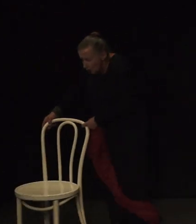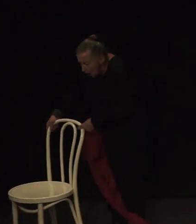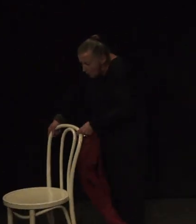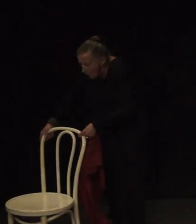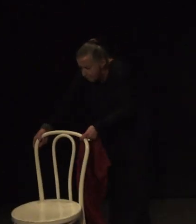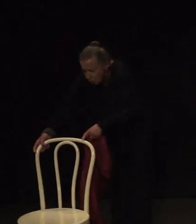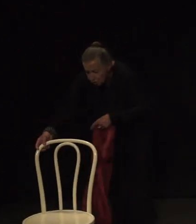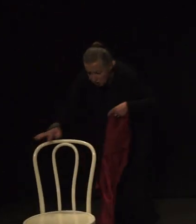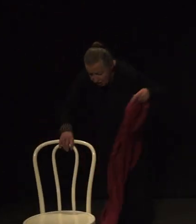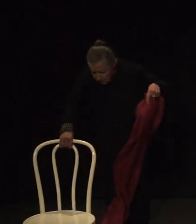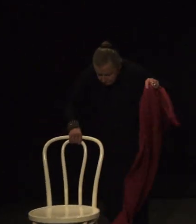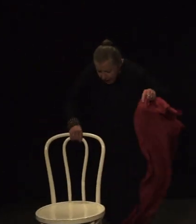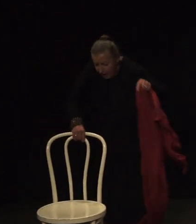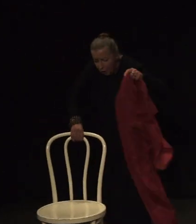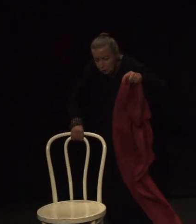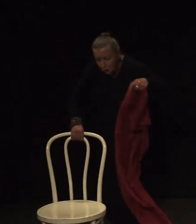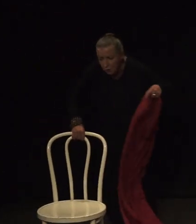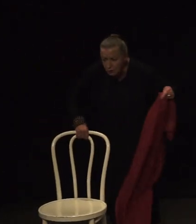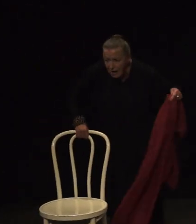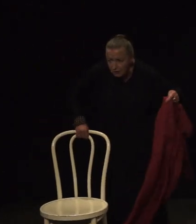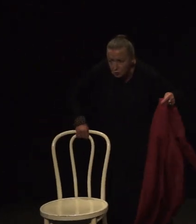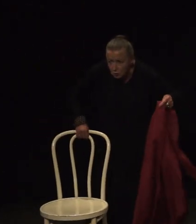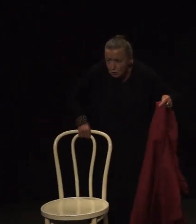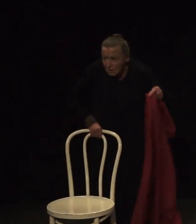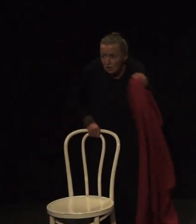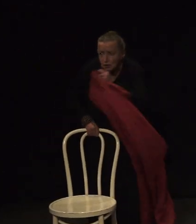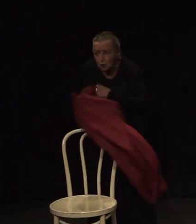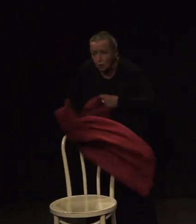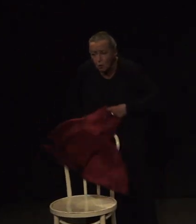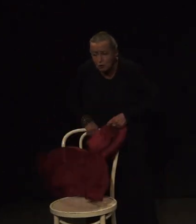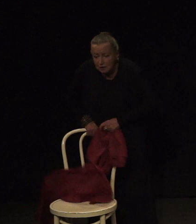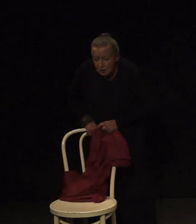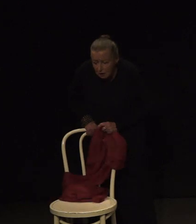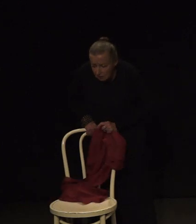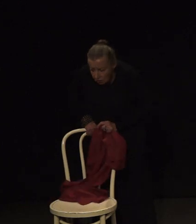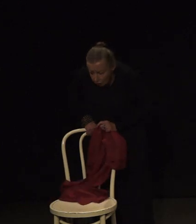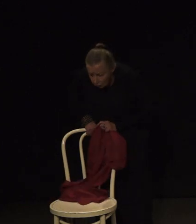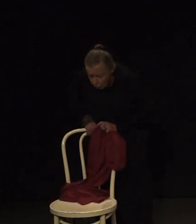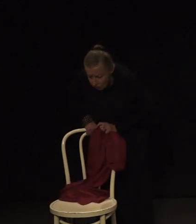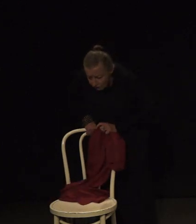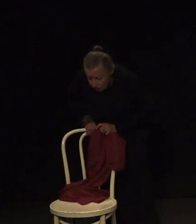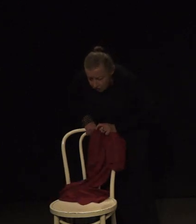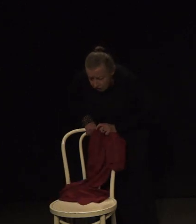Barred from the house, they ran to the kitchen building.